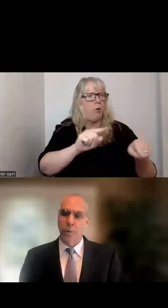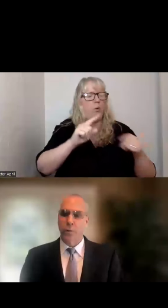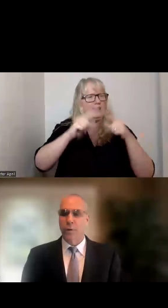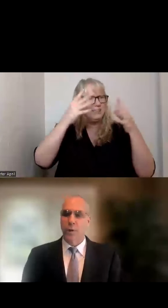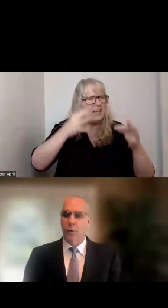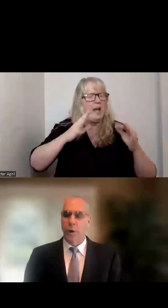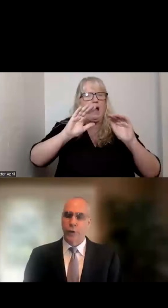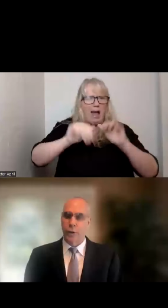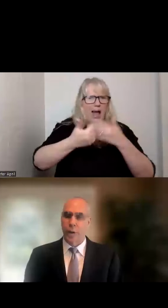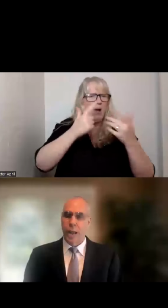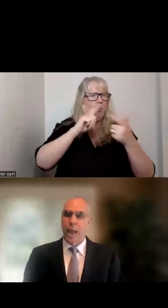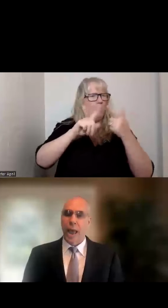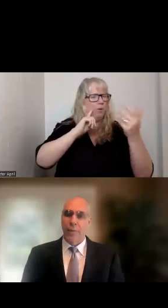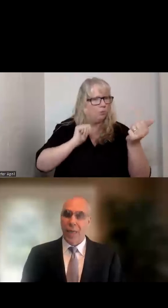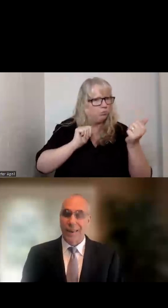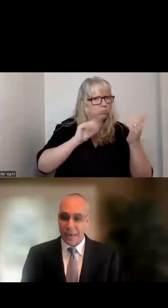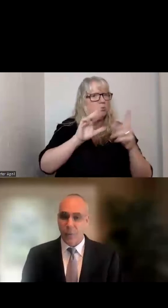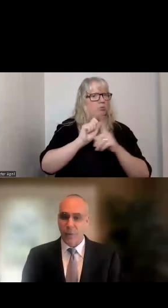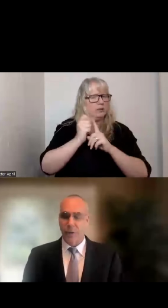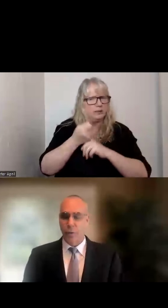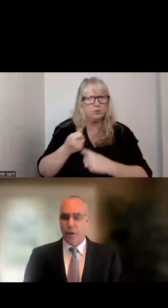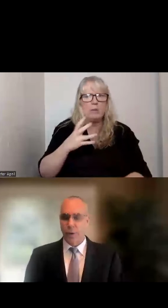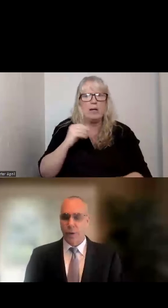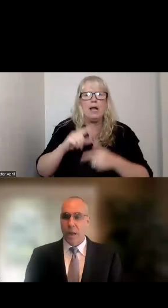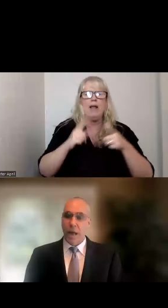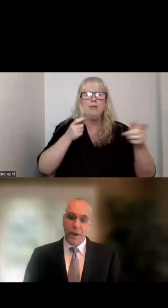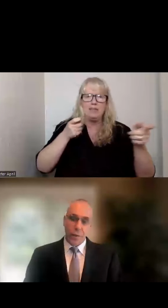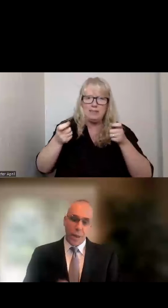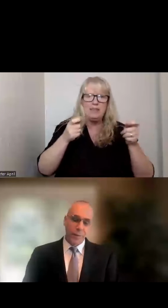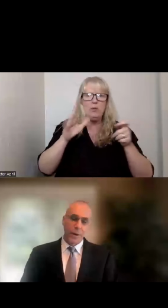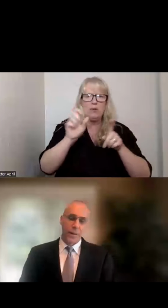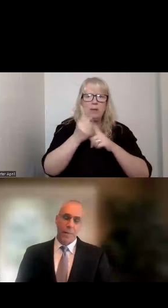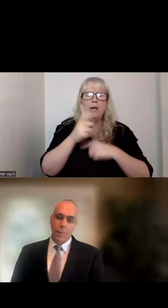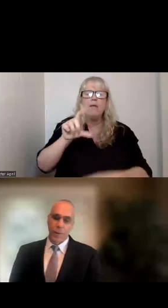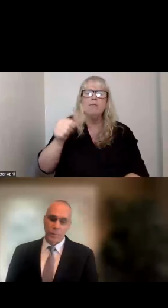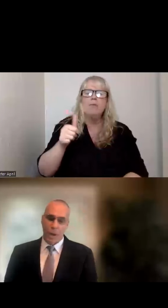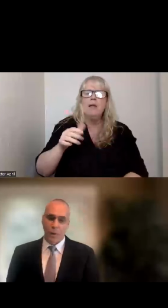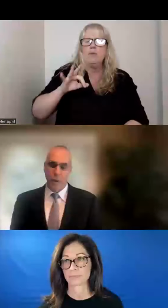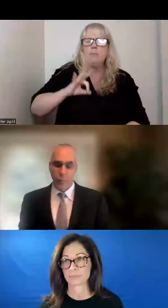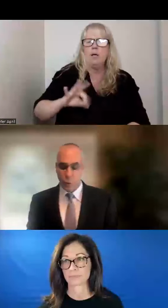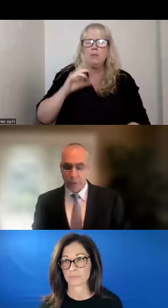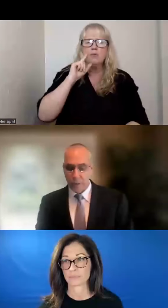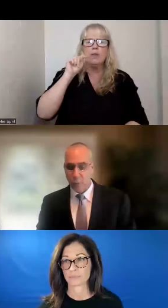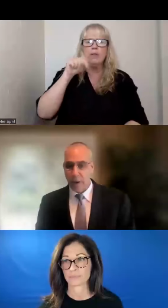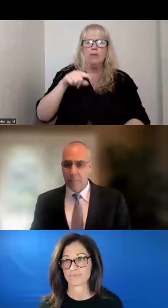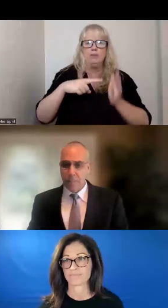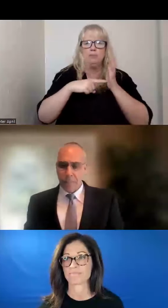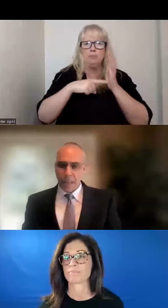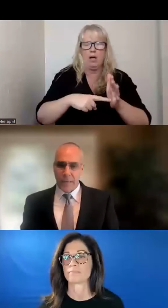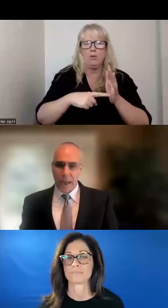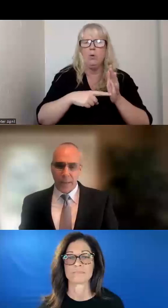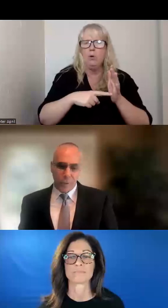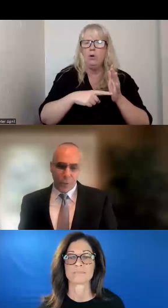DO APPROACH THE SITUATION AND THEN DEAL WITH THE SITUATION. ANOTHER BENEFIT OF THIS MODEL, DOING IT THIS WAY, IS THAT THE